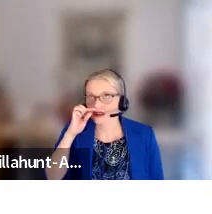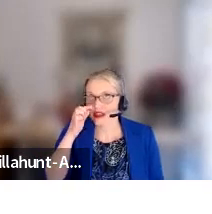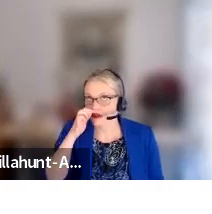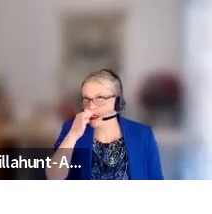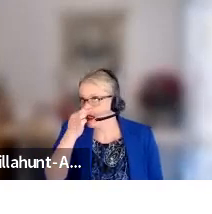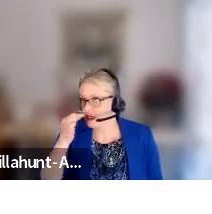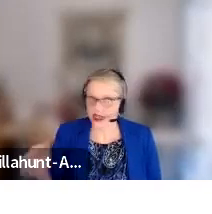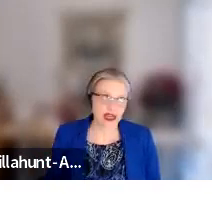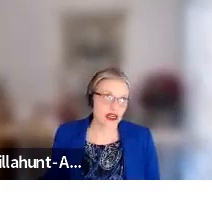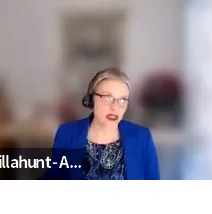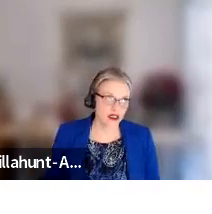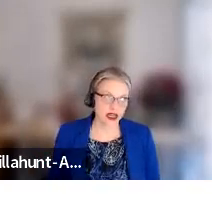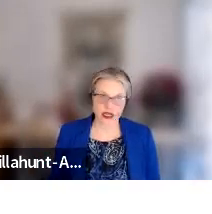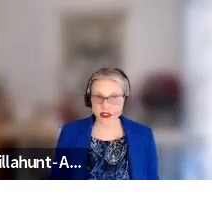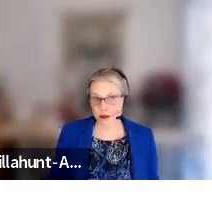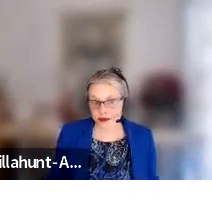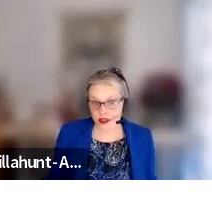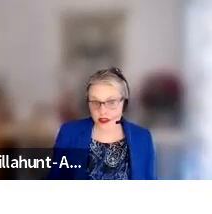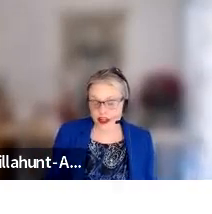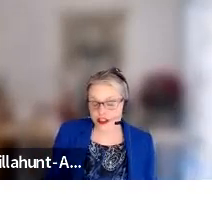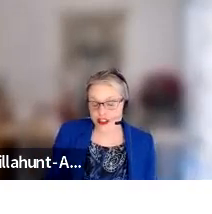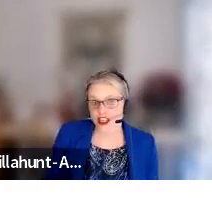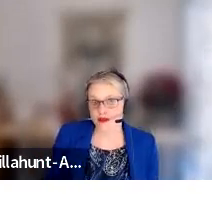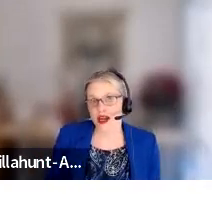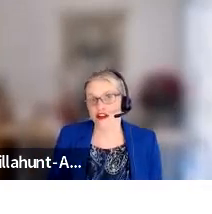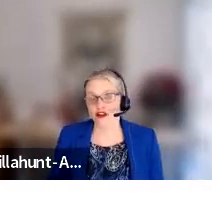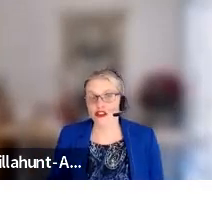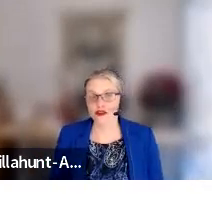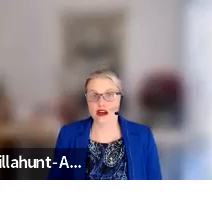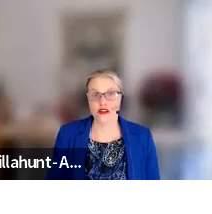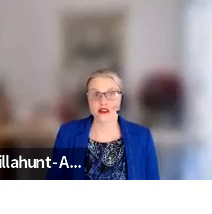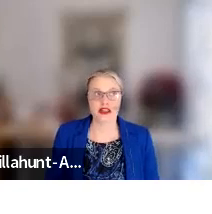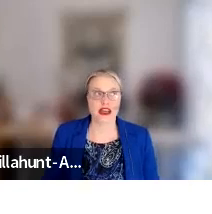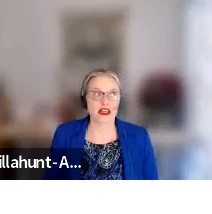Interestingly enough, the CDC had a heads up concussion kit back in the early 2000s